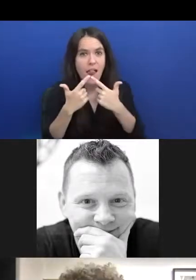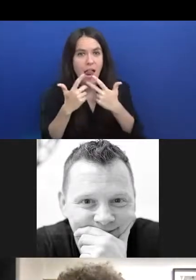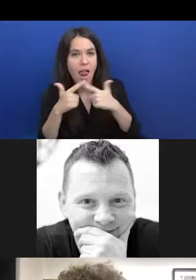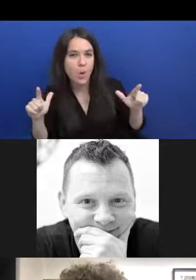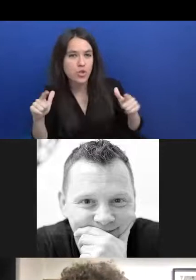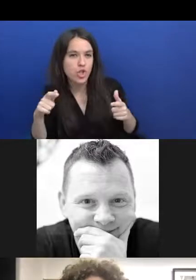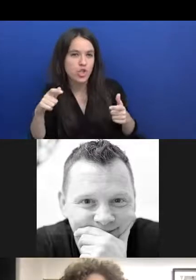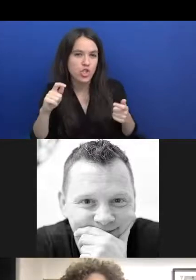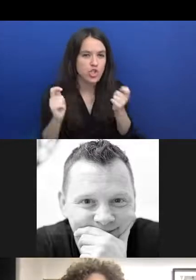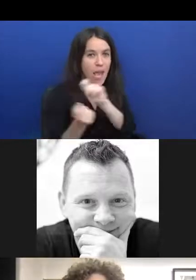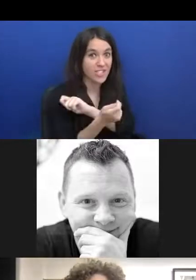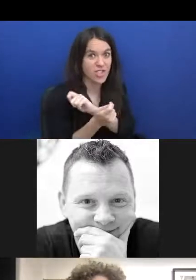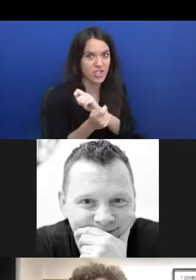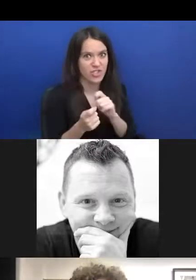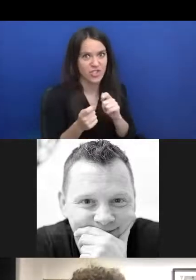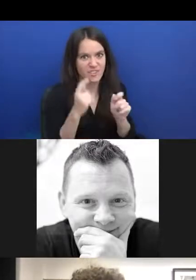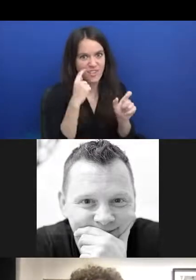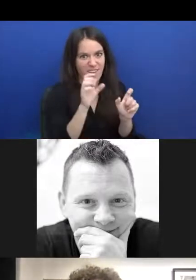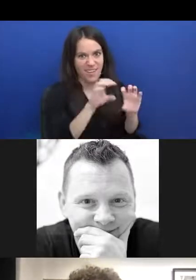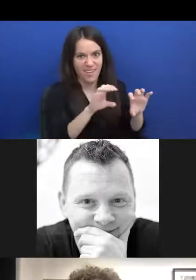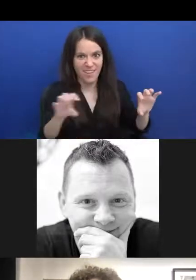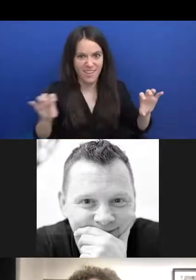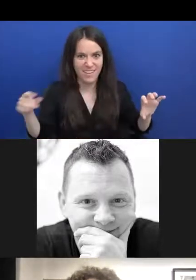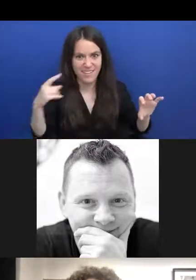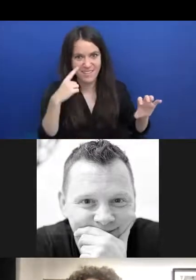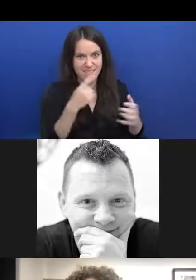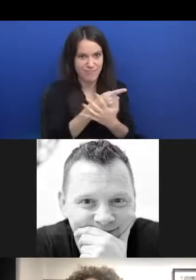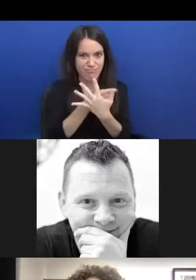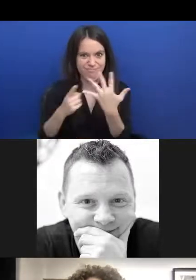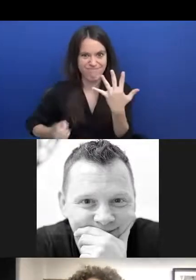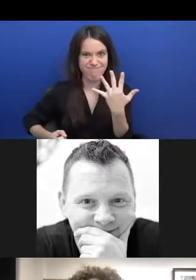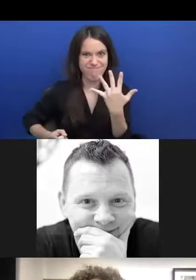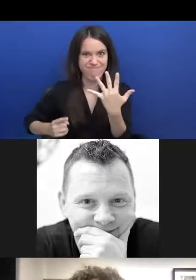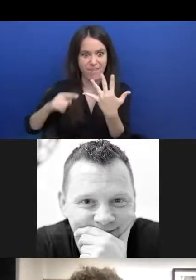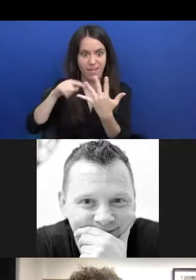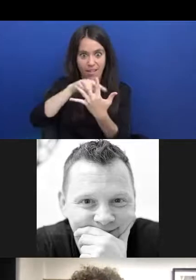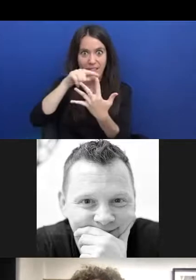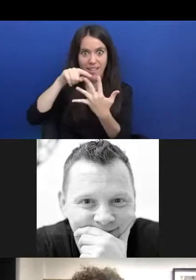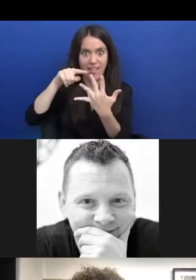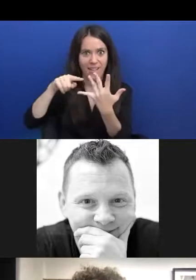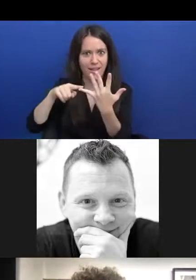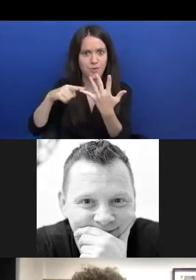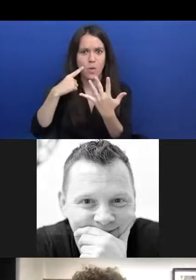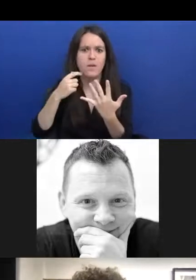I know some people in the field like Pattie Epps have long been interested in these questions and that's been a part of their interest in small-scale multilingualism